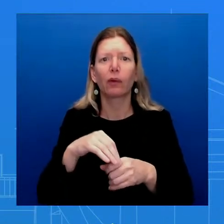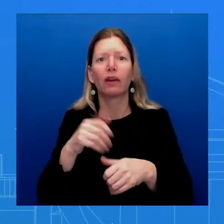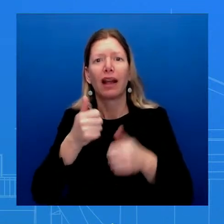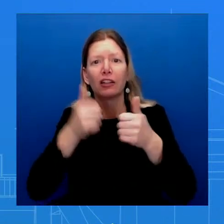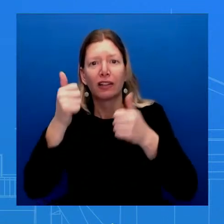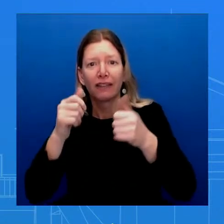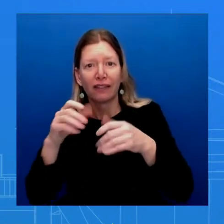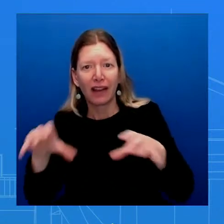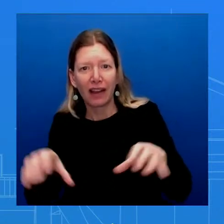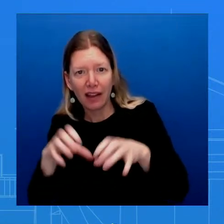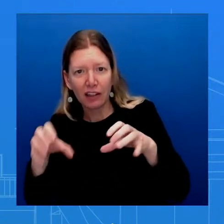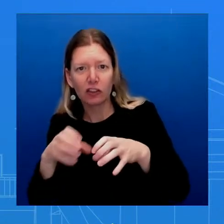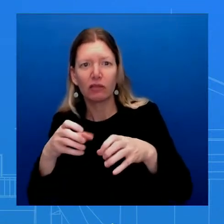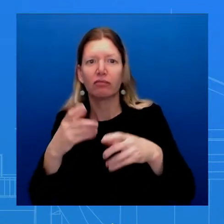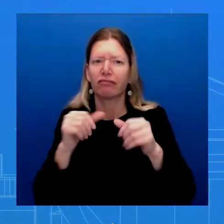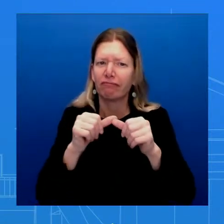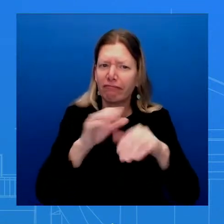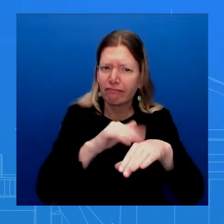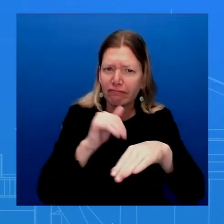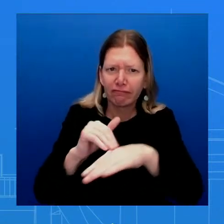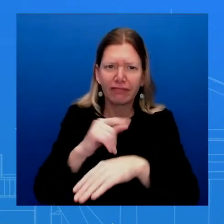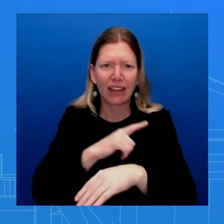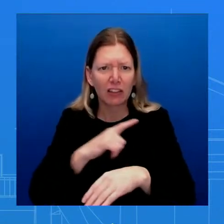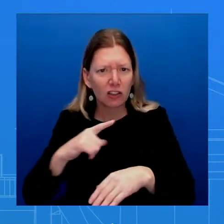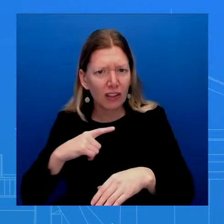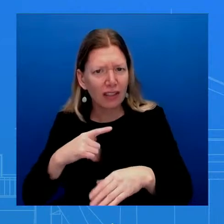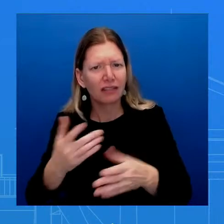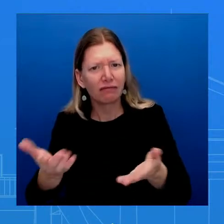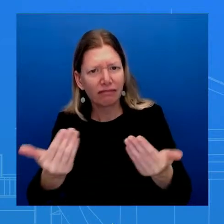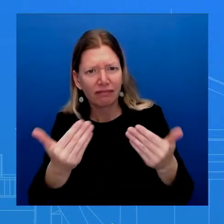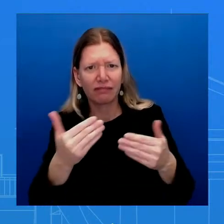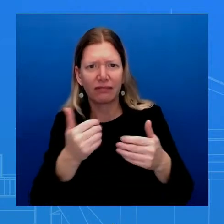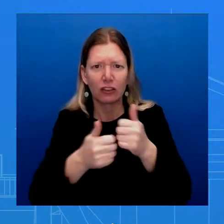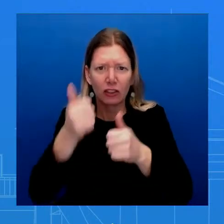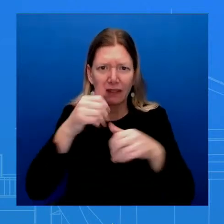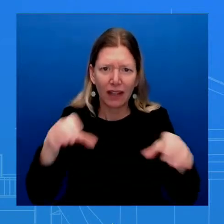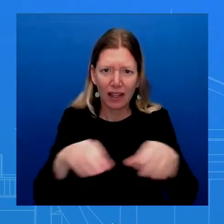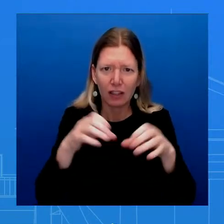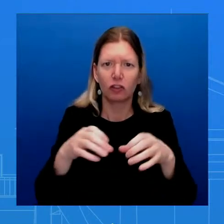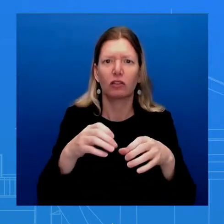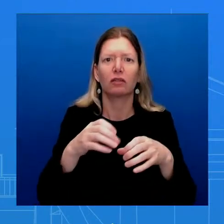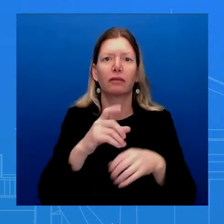the George Floyd Justice Policing Act. And so, he's taken actions to make sure that --